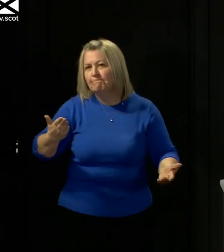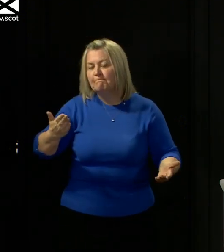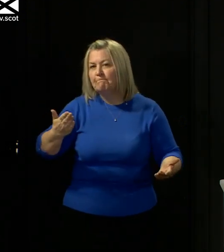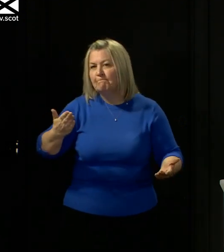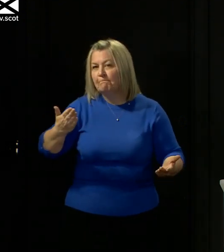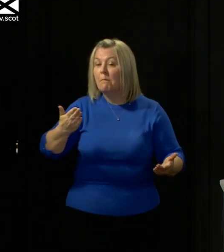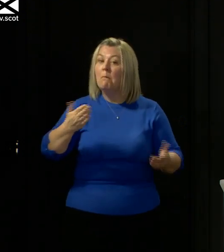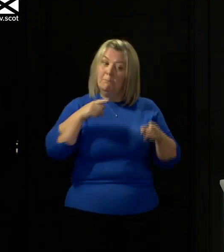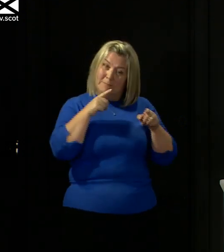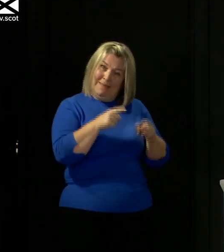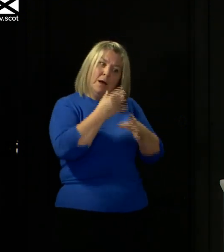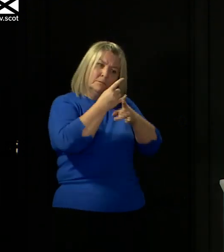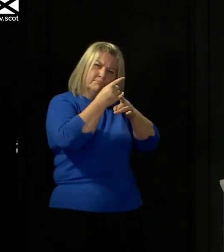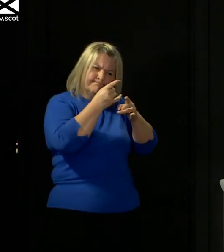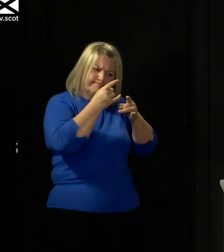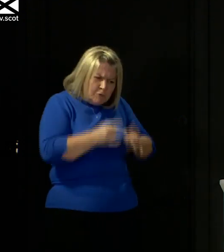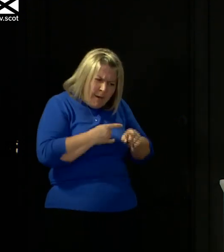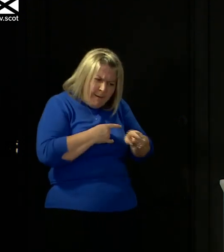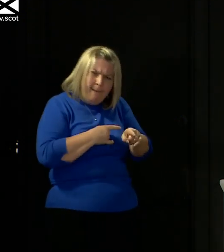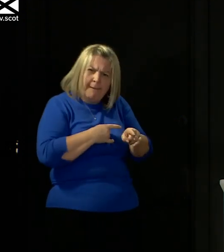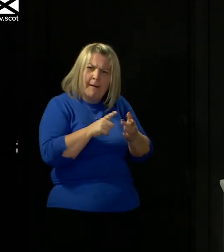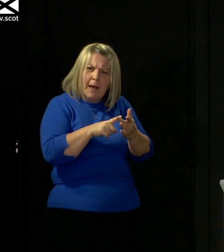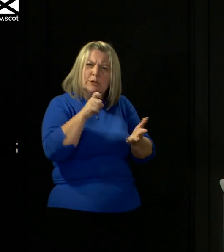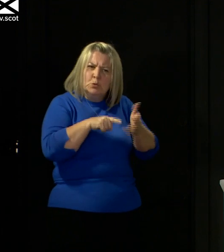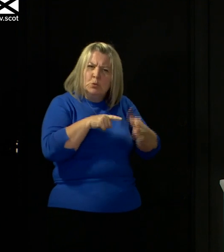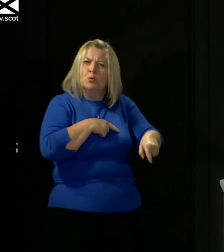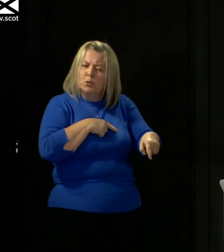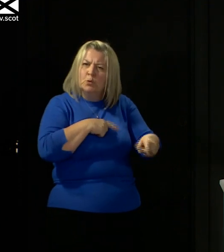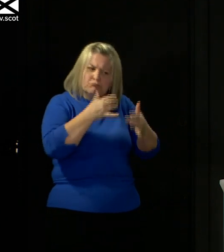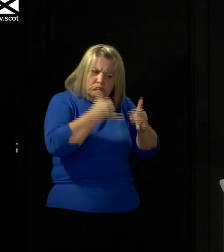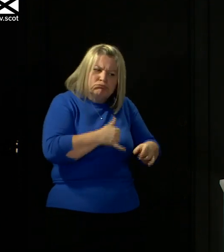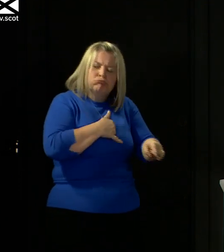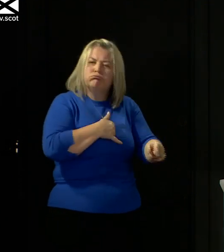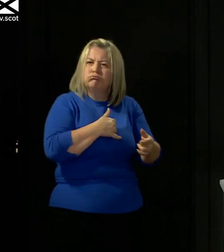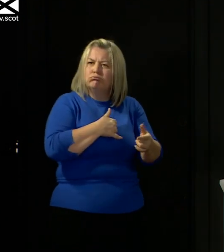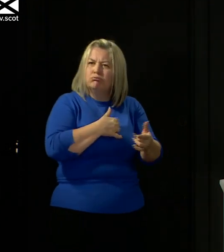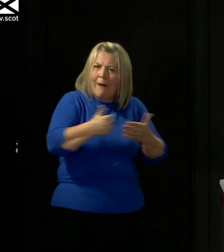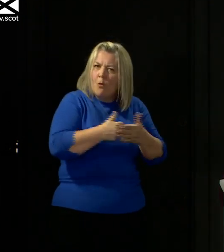continue to keep under a close review for for obvious reasons. Chris